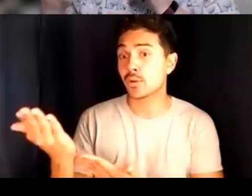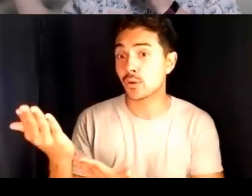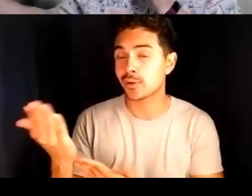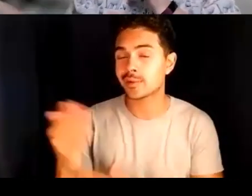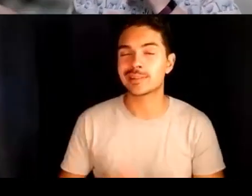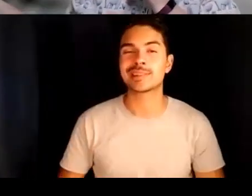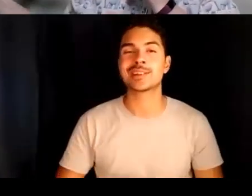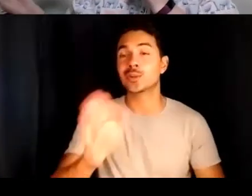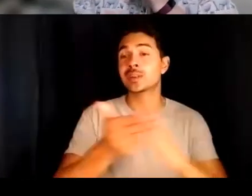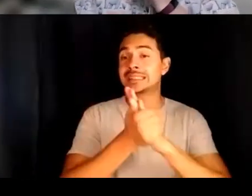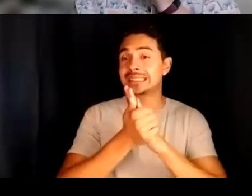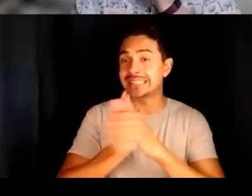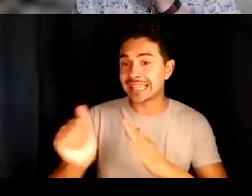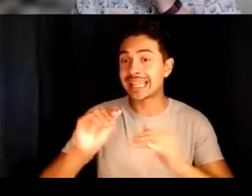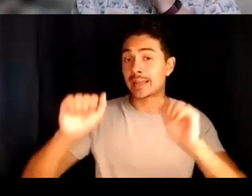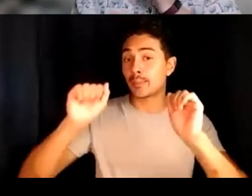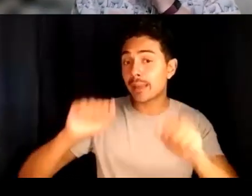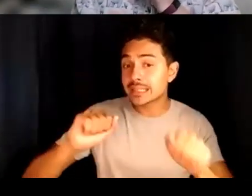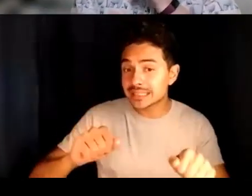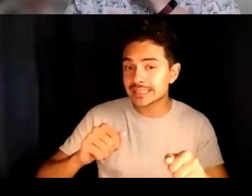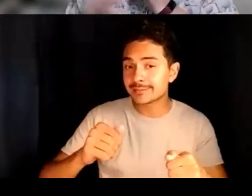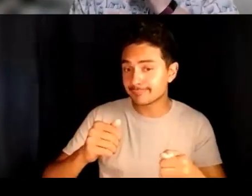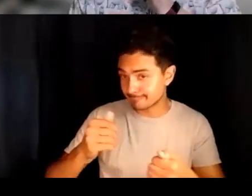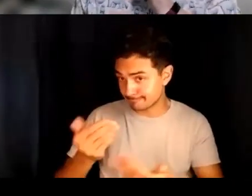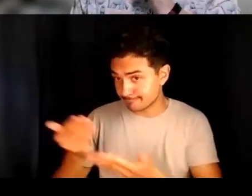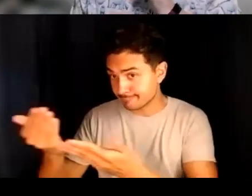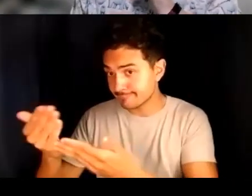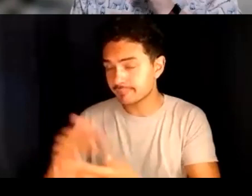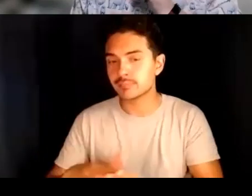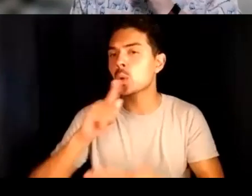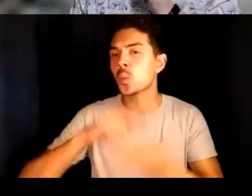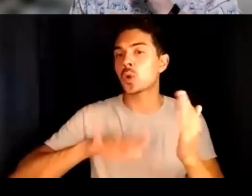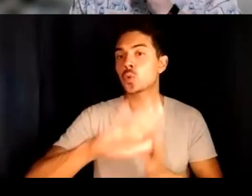where can you reach out for additional support? And are your physical needs met?